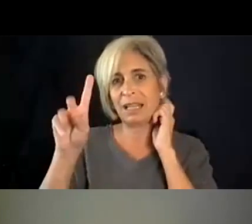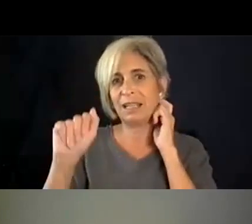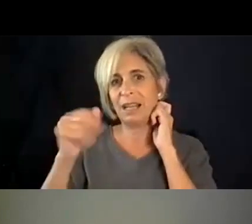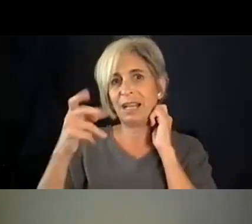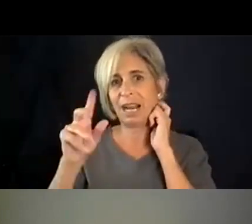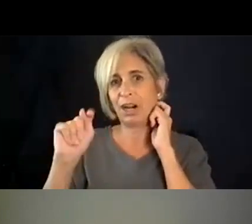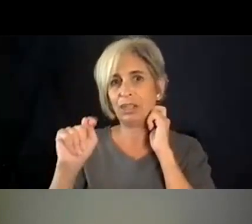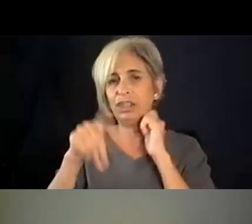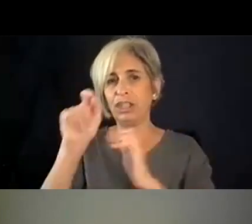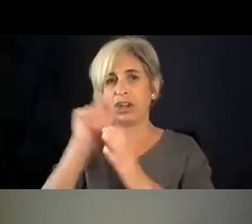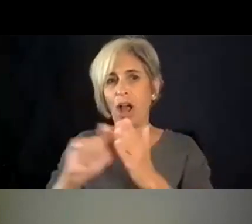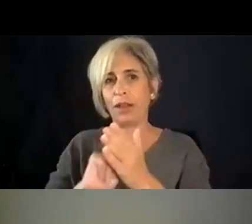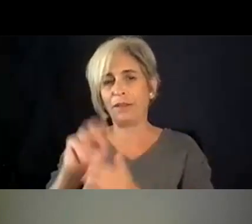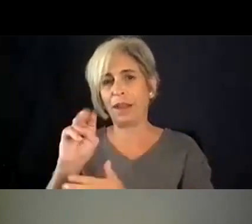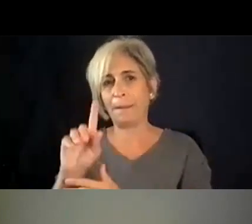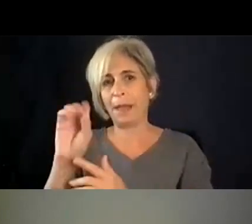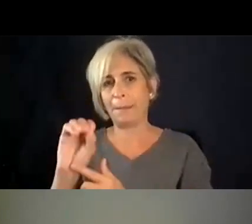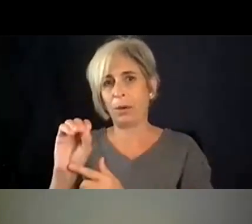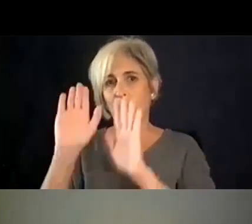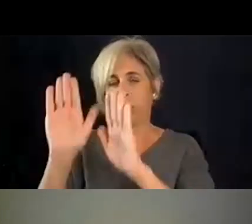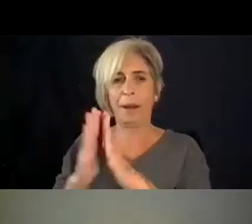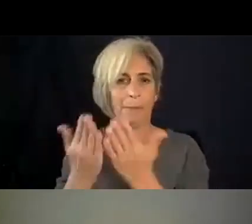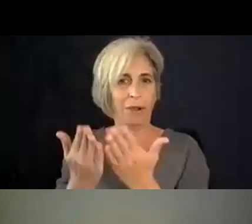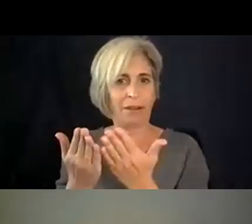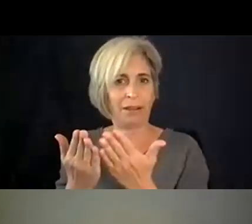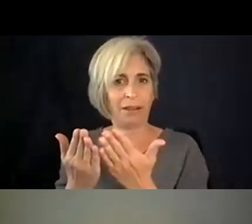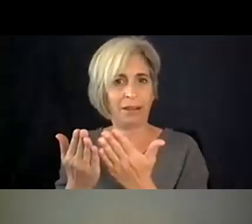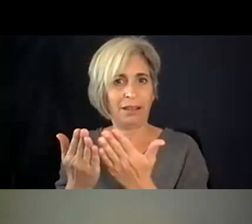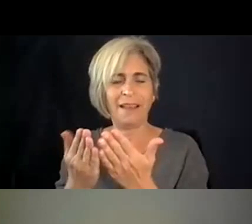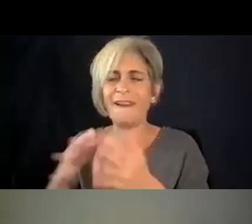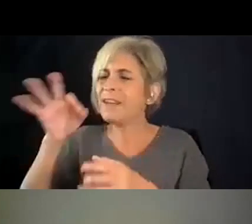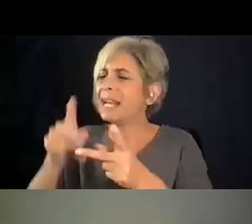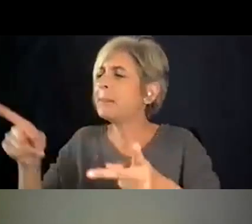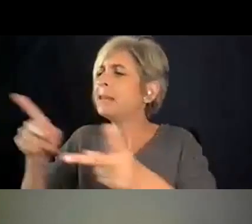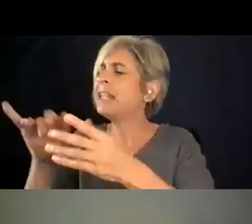She said this "find spaces that celebrate you, not tolerate you".